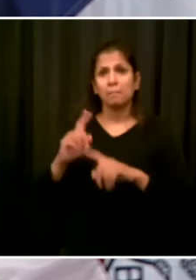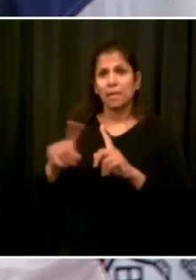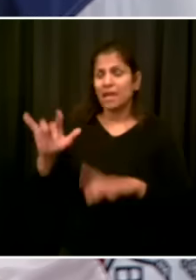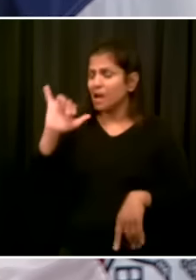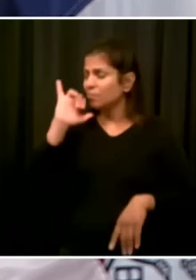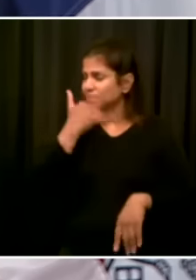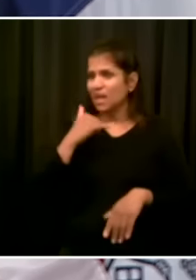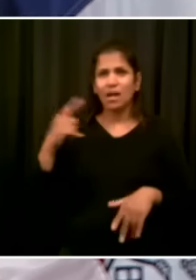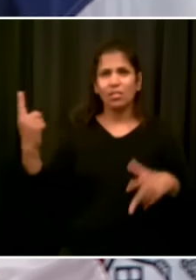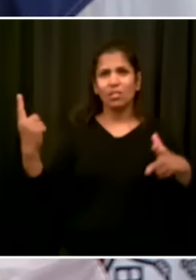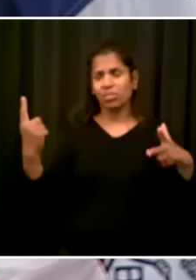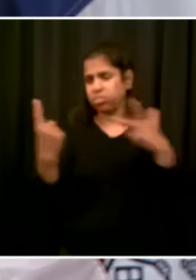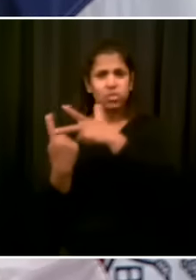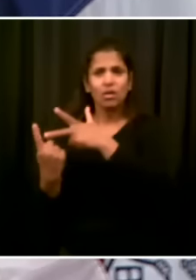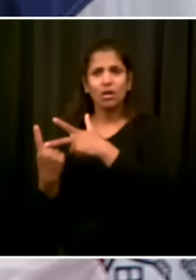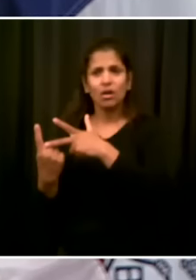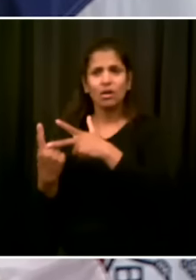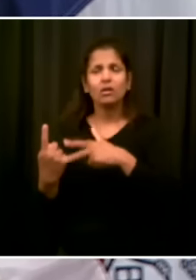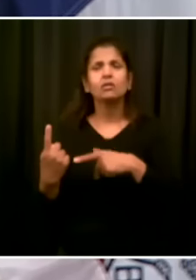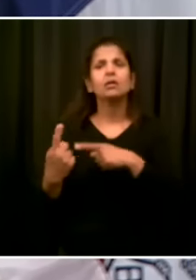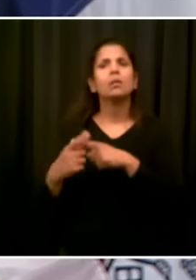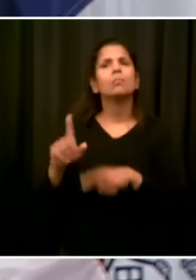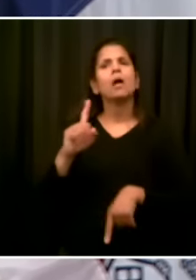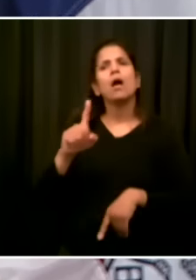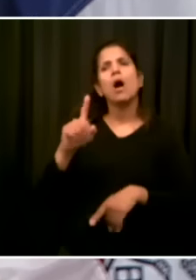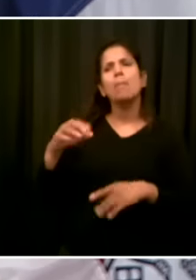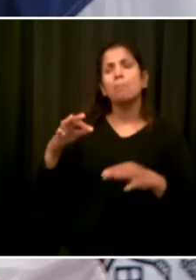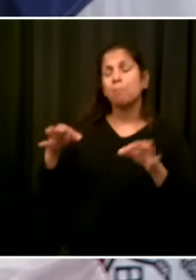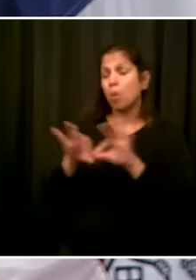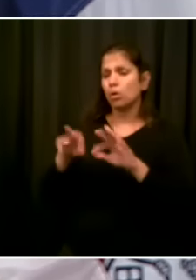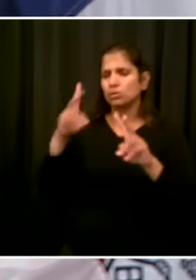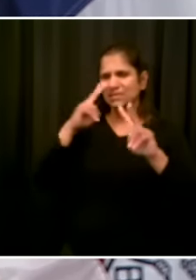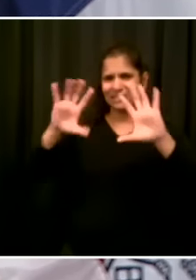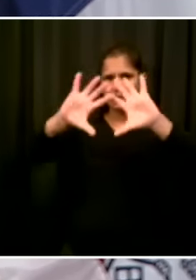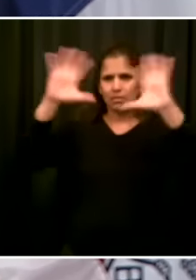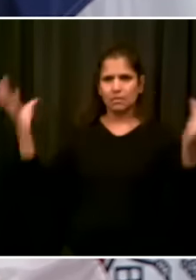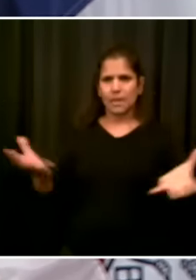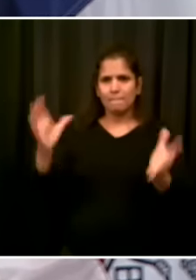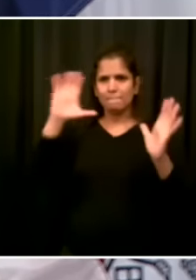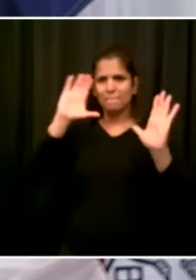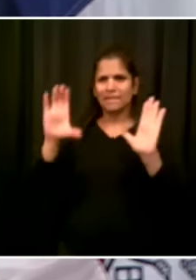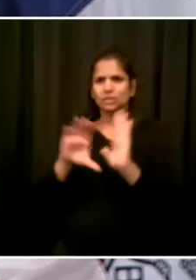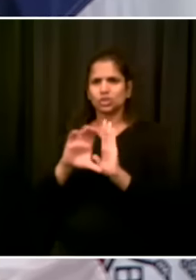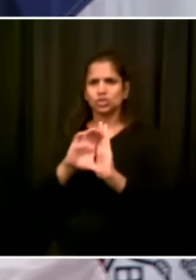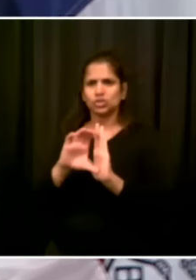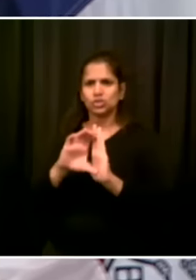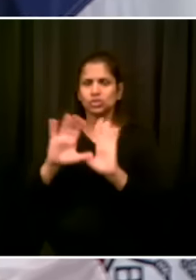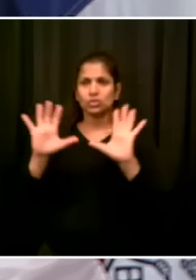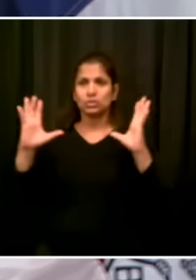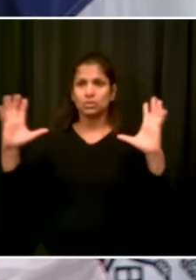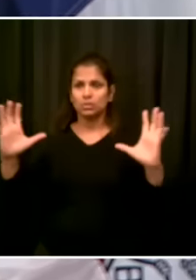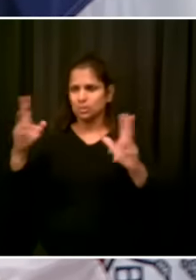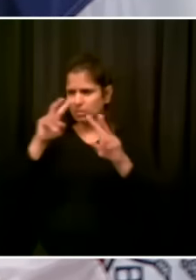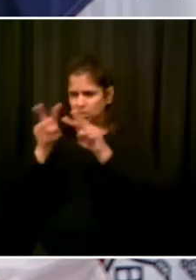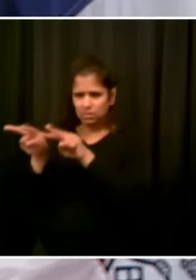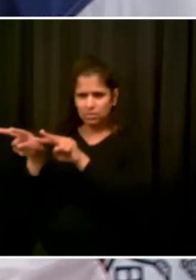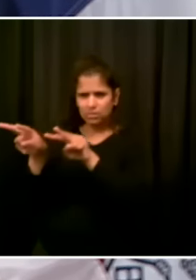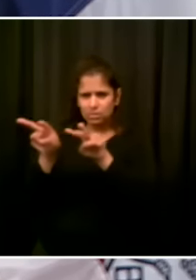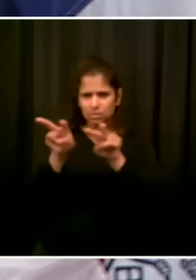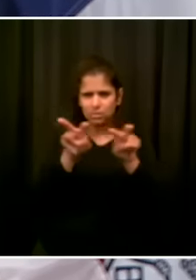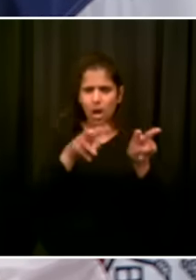NHAGING IN THERE.